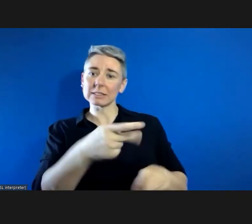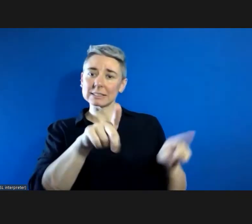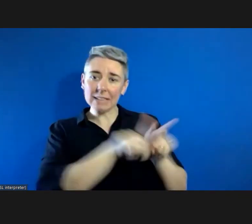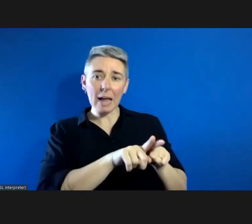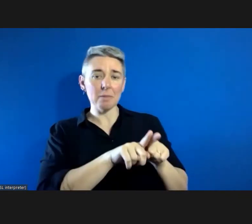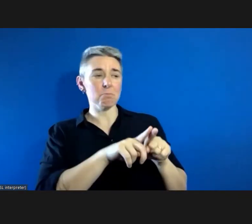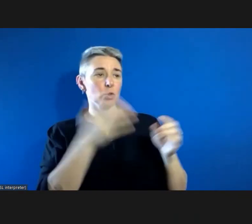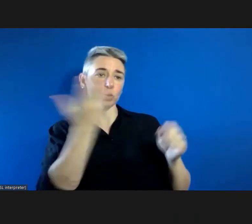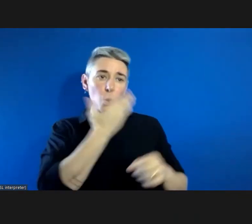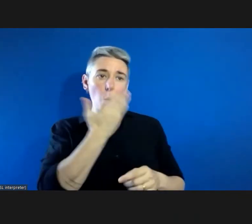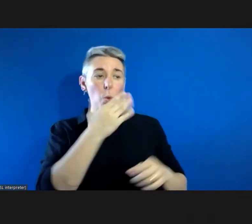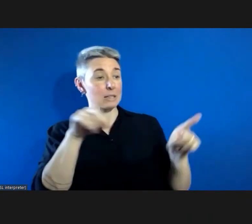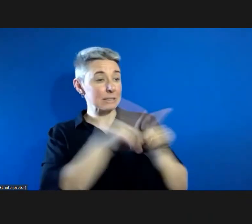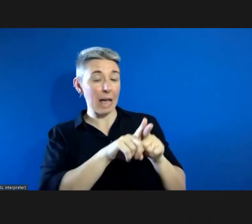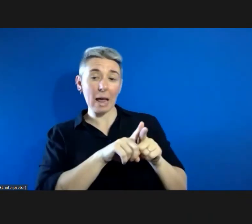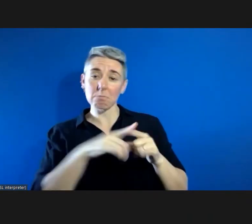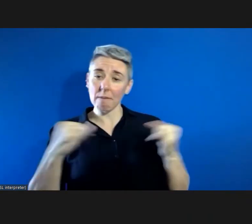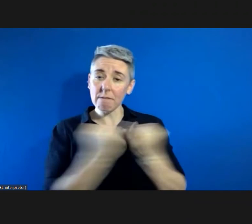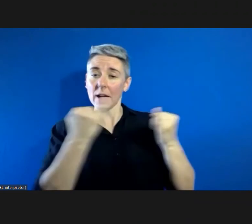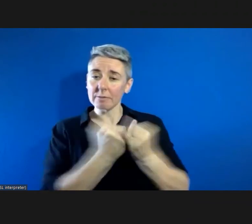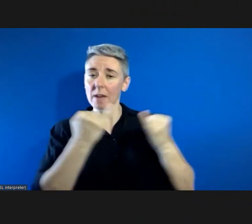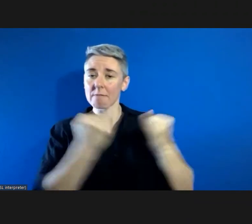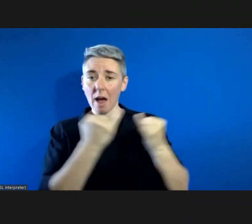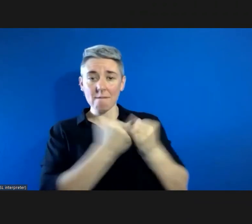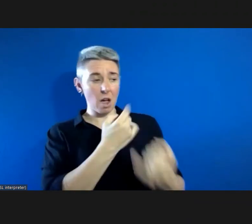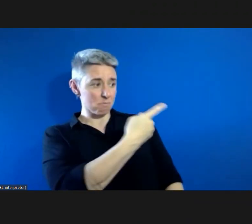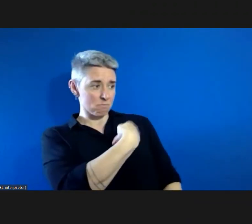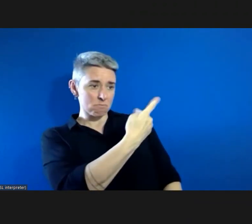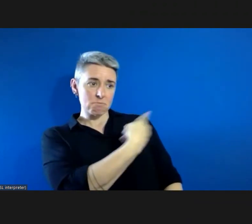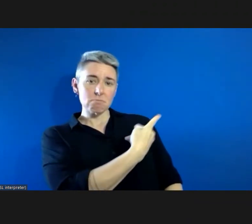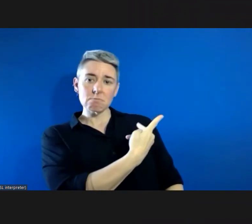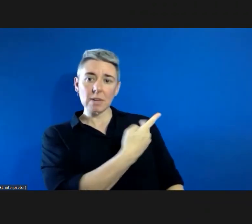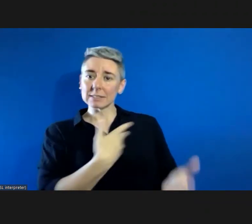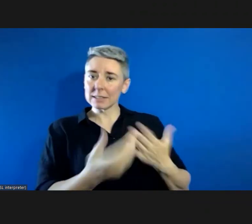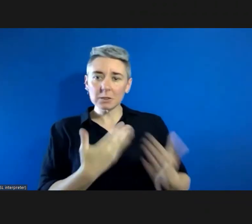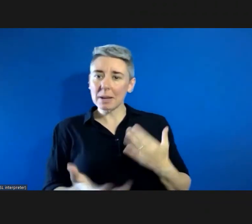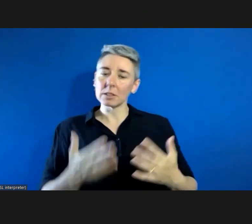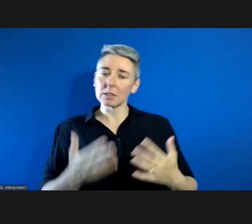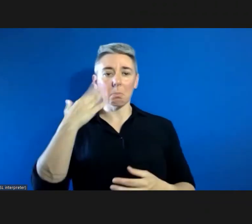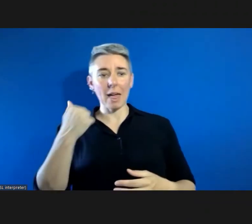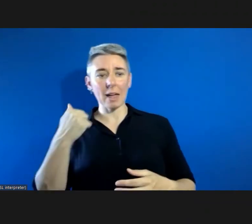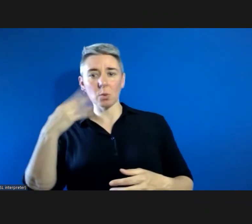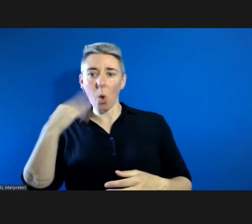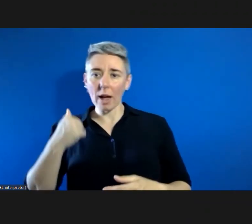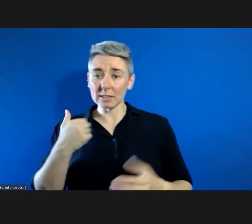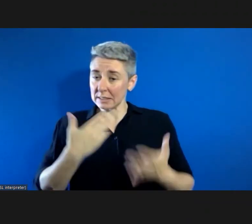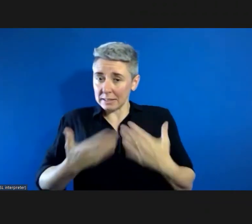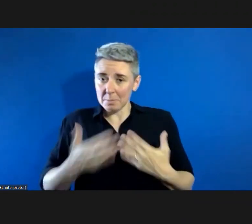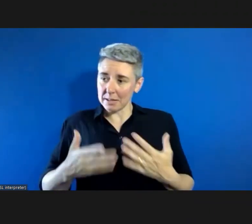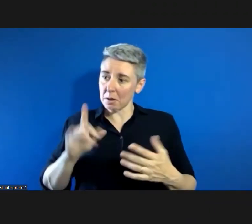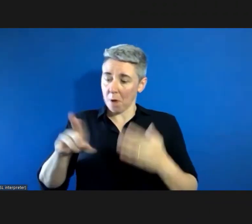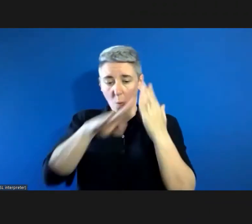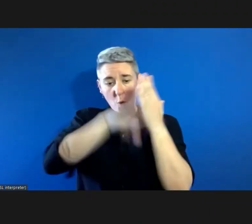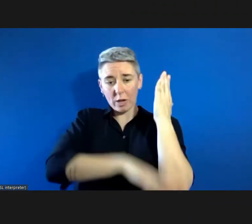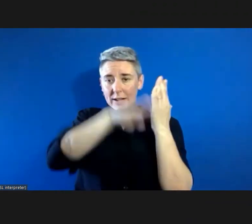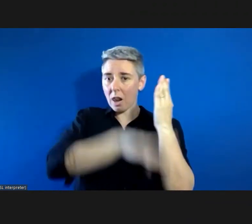So, here's a question. Have we really been successful in increasing diversity,